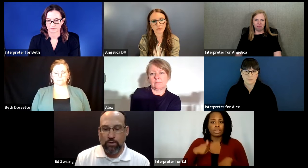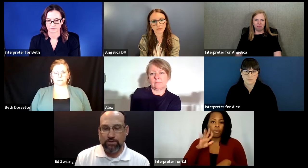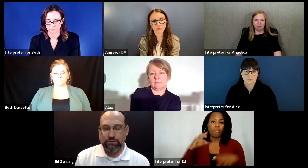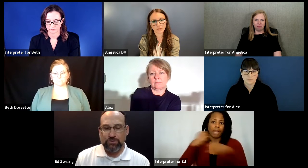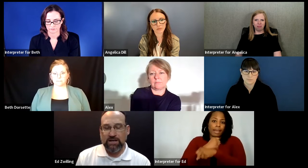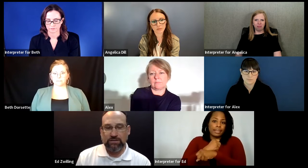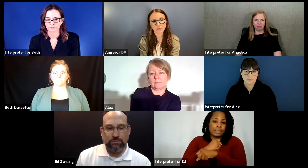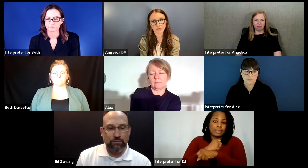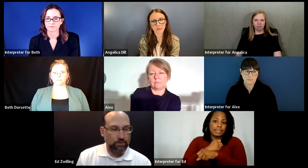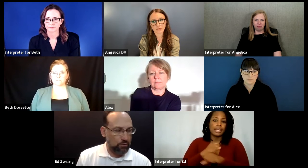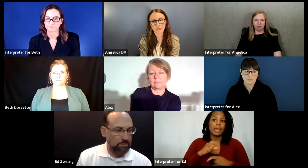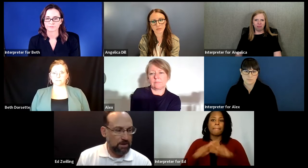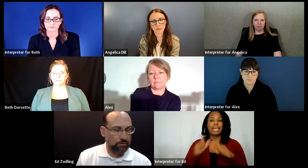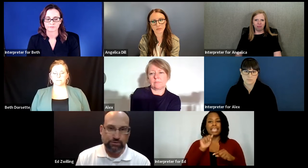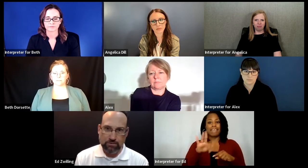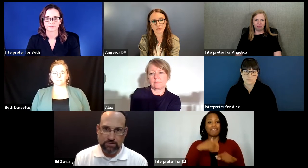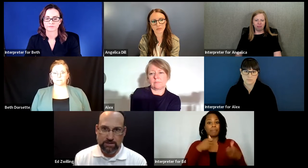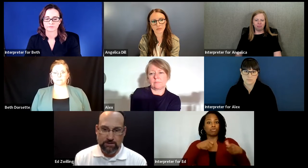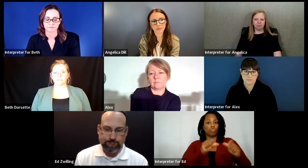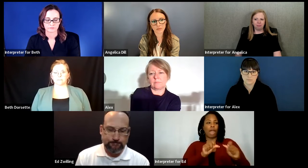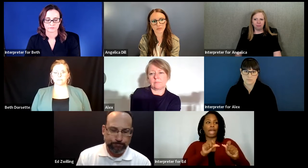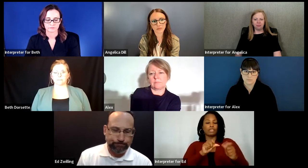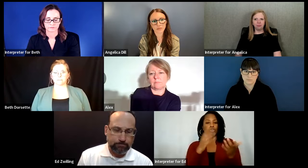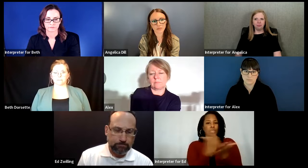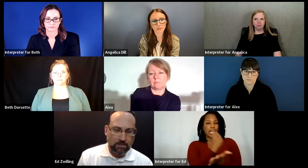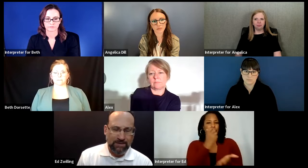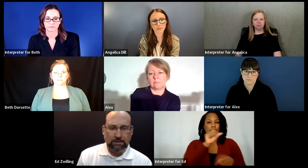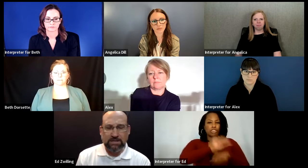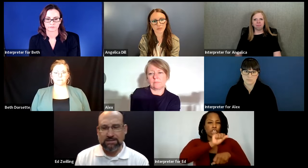But when you're just trying to get your foot in the door I'm not really sure that looking